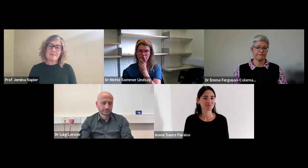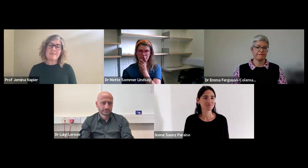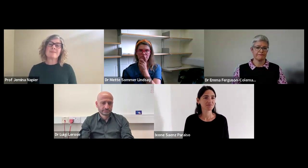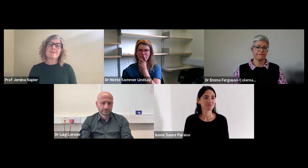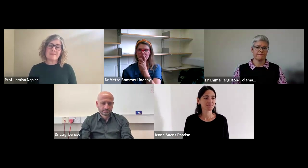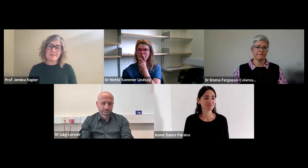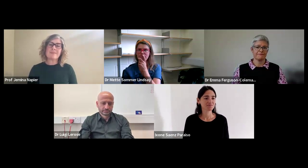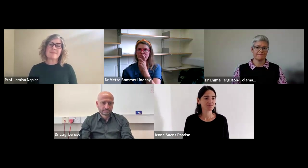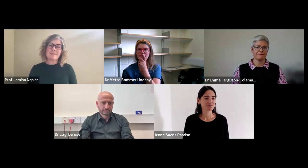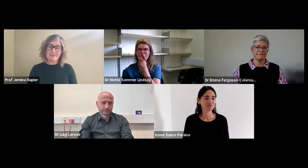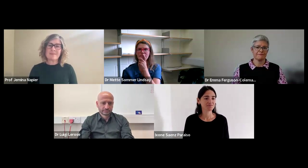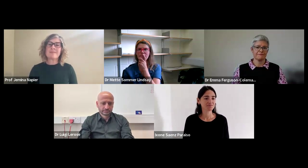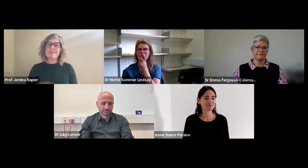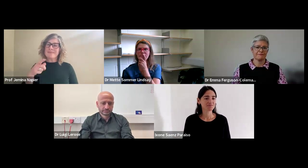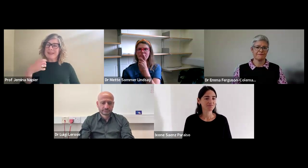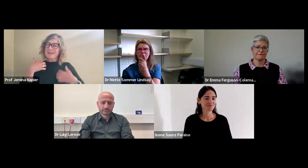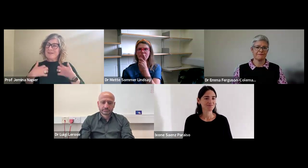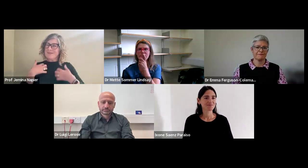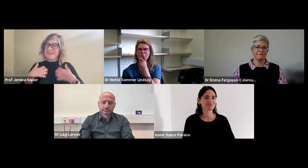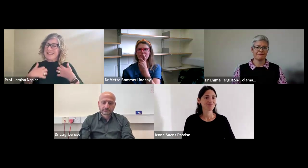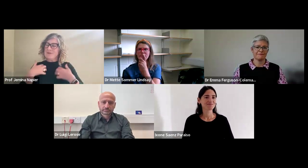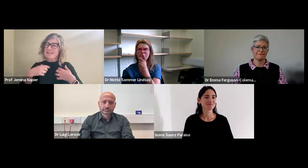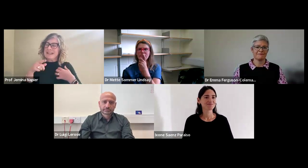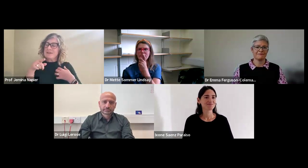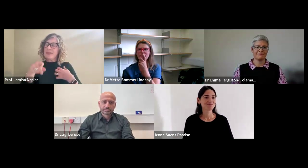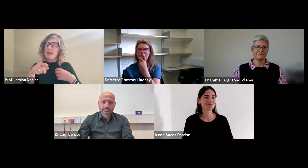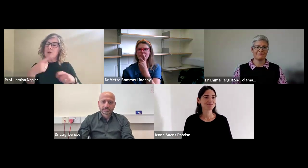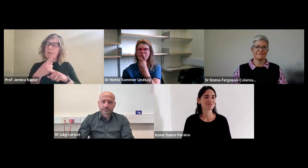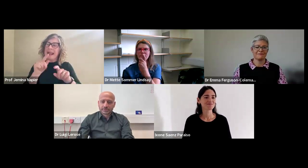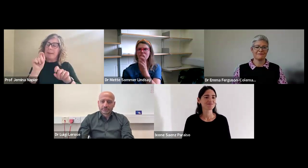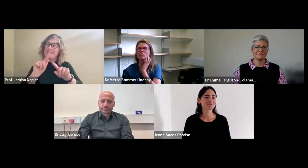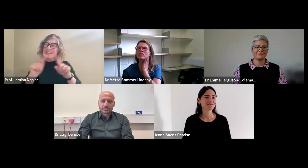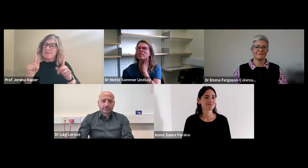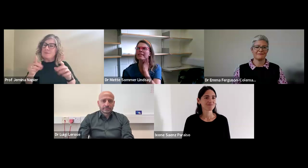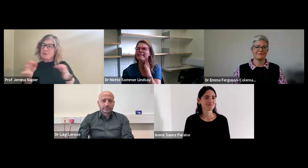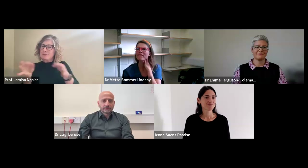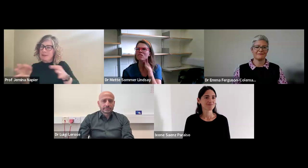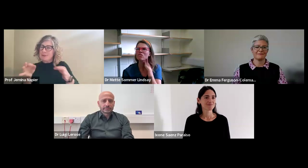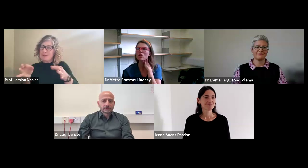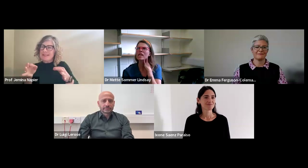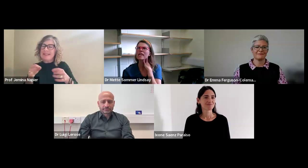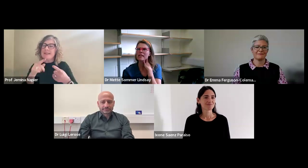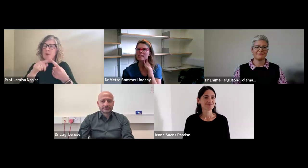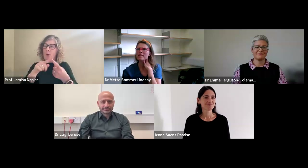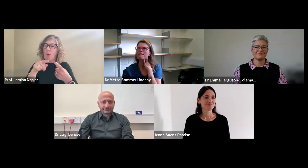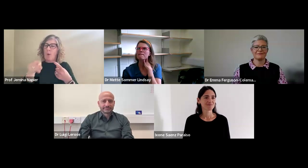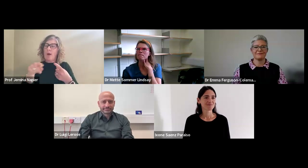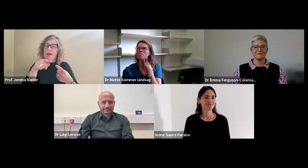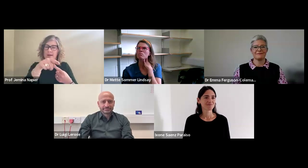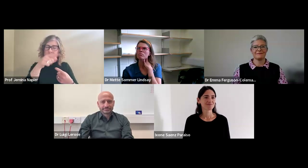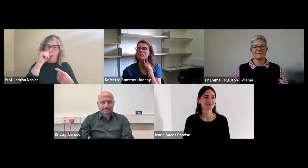or supportive mentoring relationship with me. Jemina: Okay so a slightly different strategy that